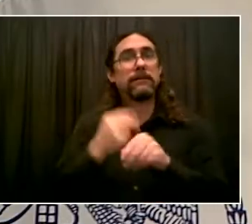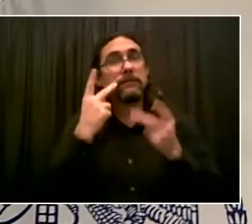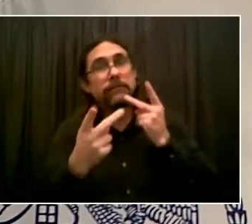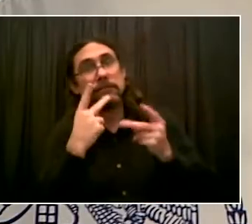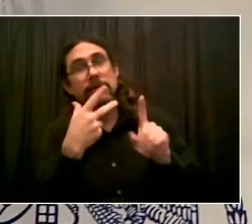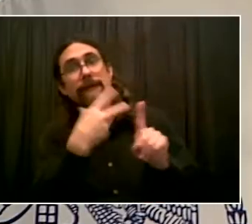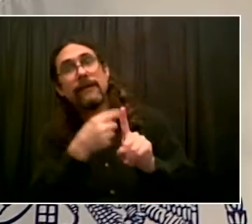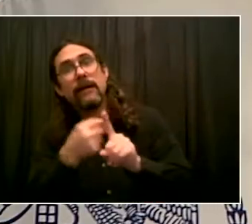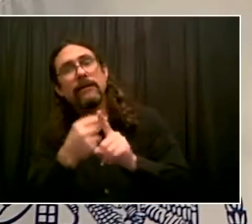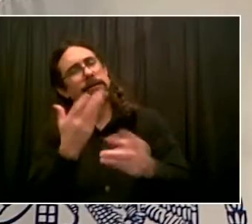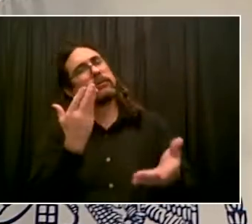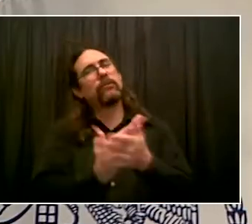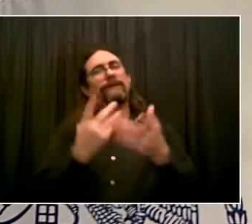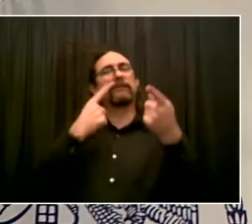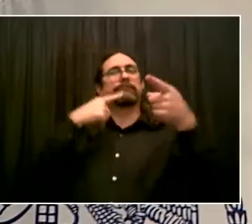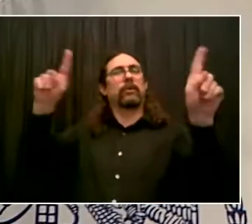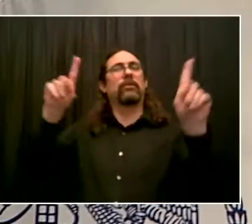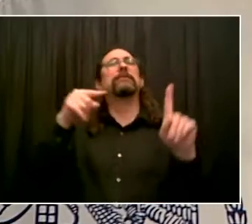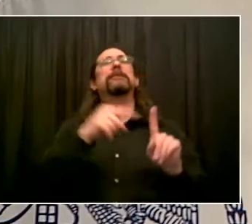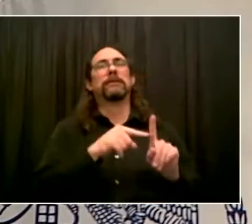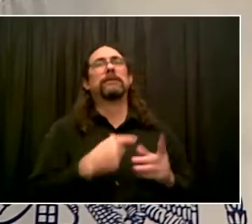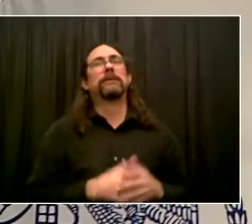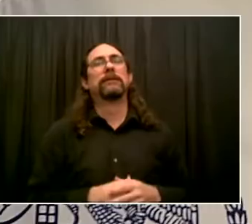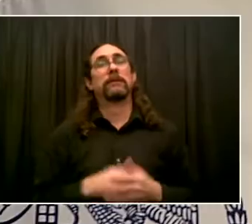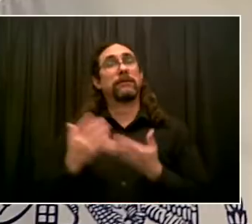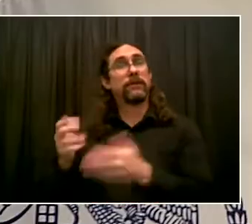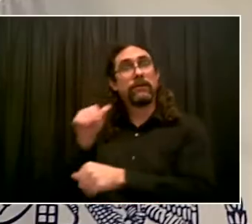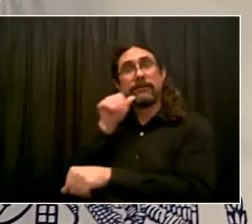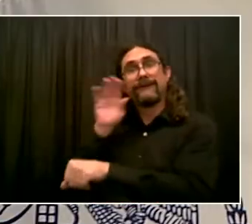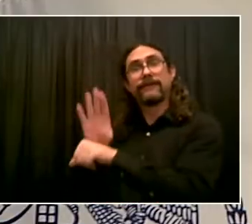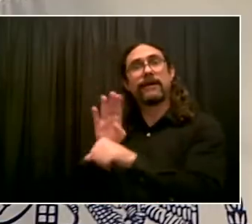EMPLOYEES FIRST BEFORE ASKING OTHERS TO DO IT FOR THEIRS. THAT'S BEEN SUCH A POWERFUL